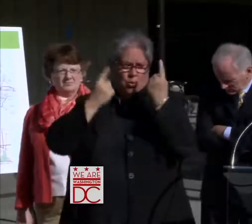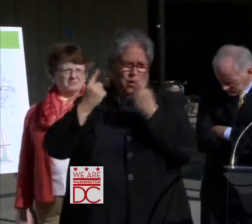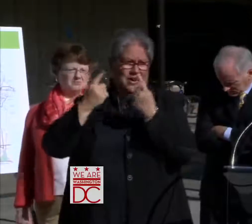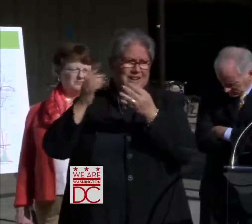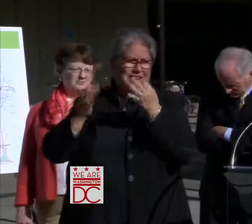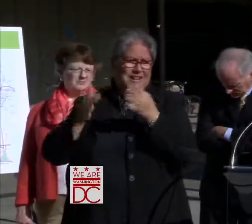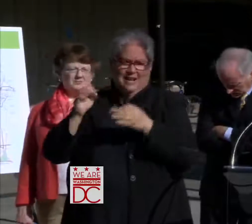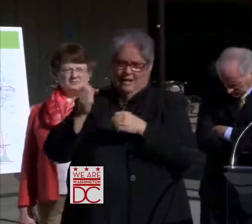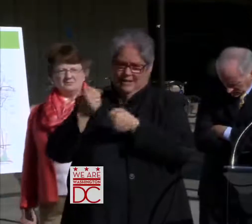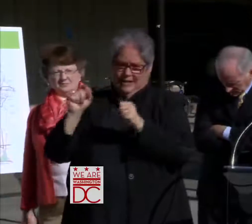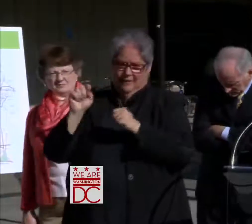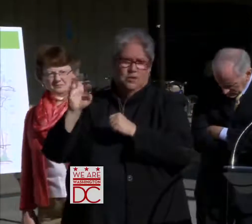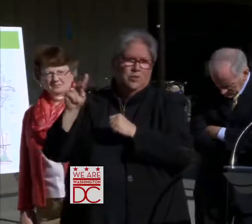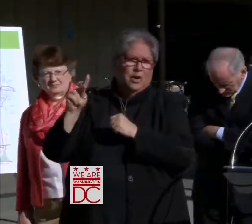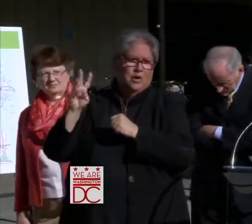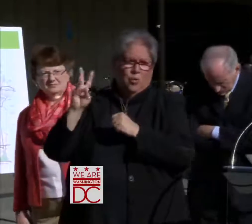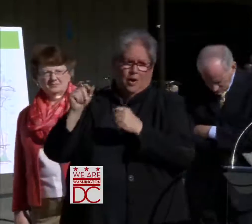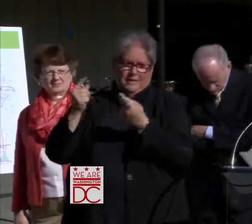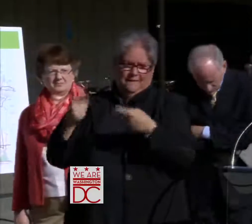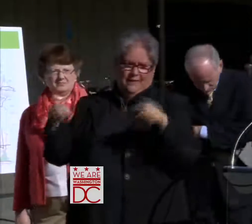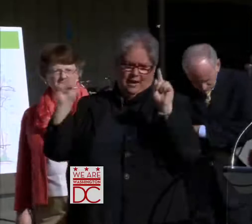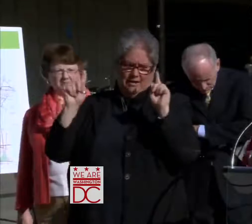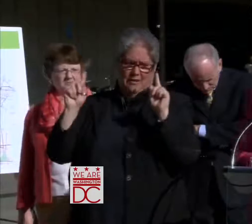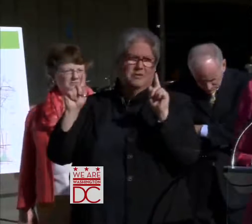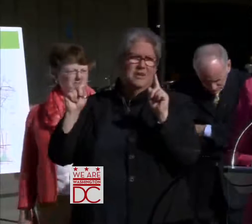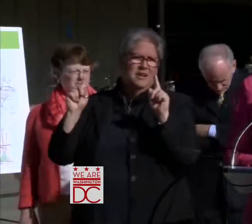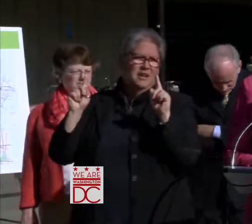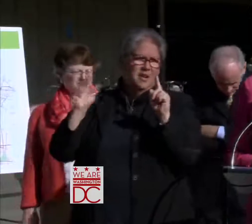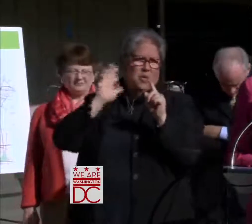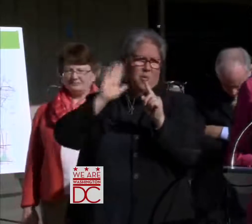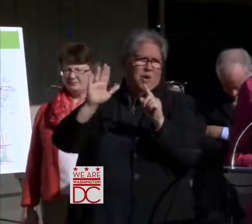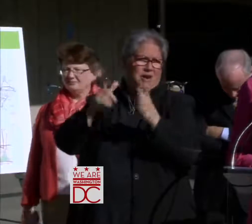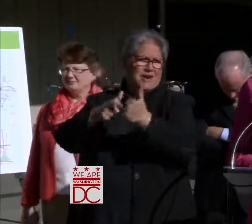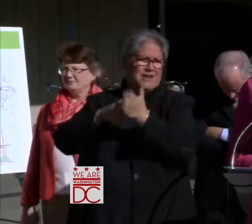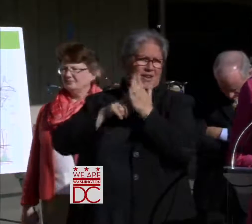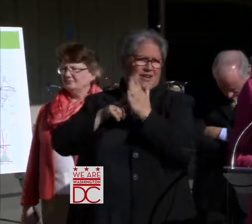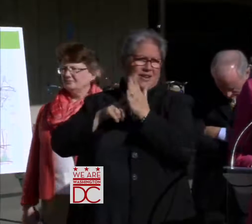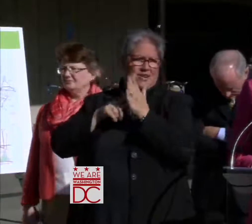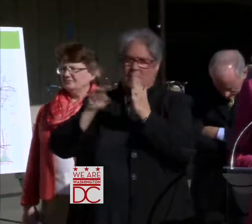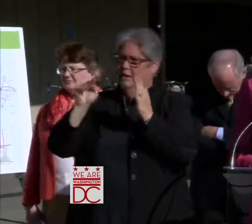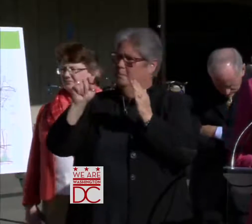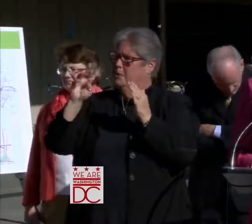SAFETRACK WAS EFFECTIVE ENOUGH. ARE YOU GOING TO DEMAND METRICS FROM THE GENERAL MANAGER THAT